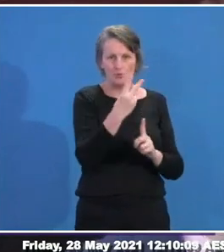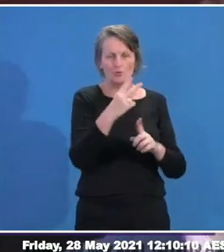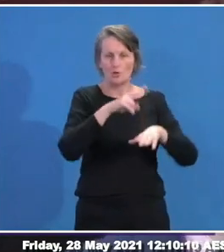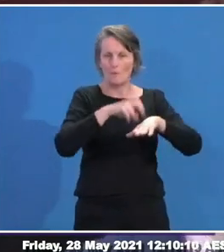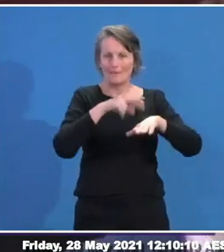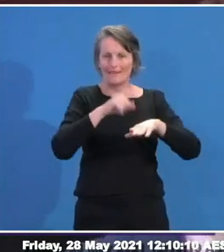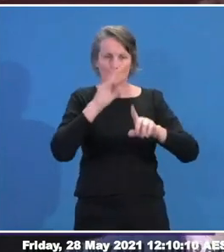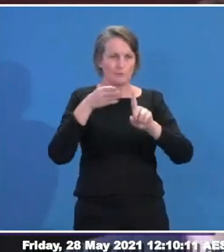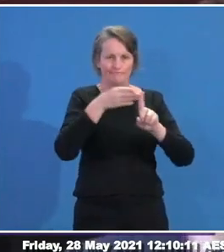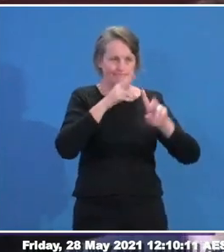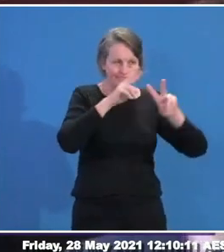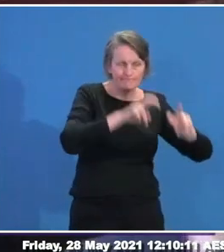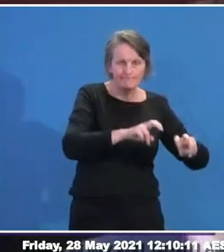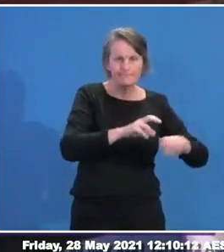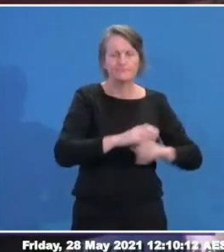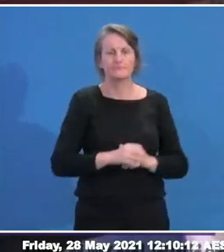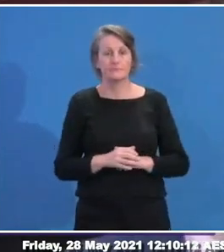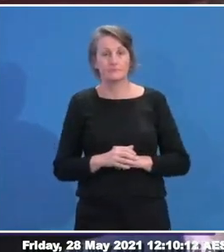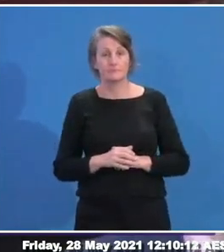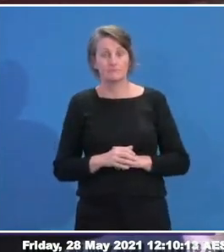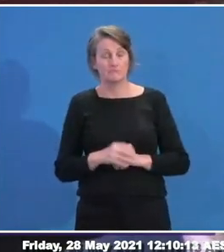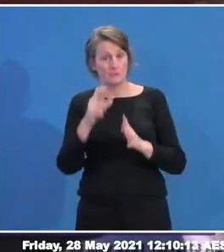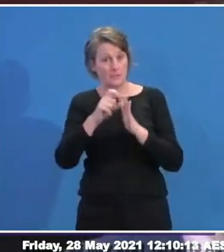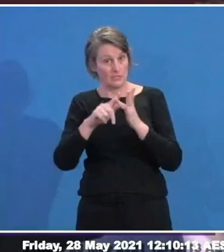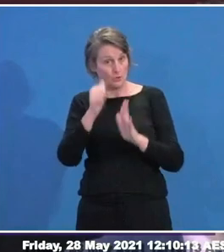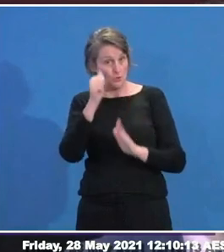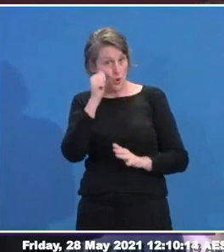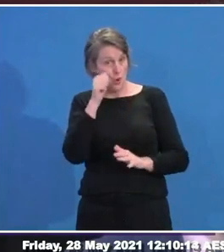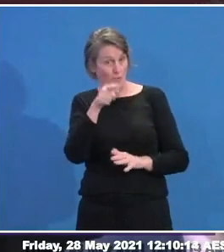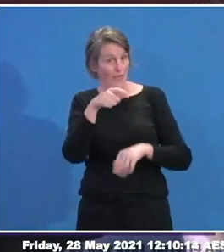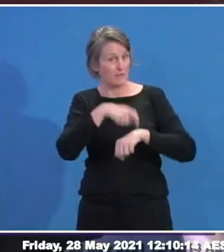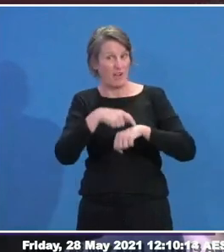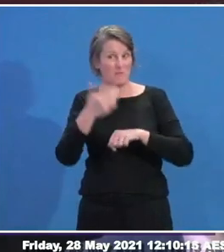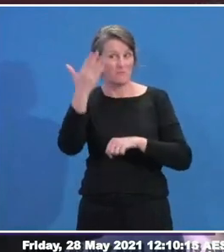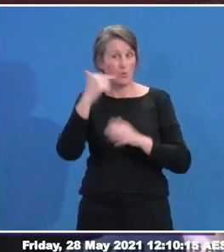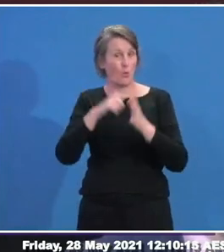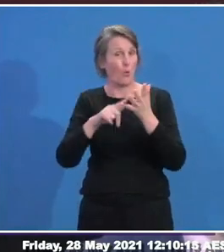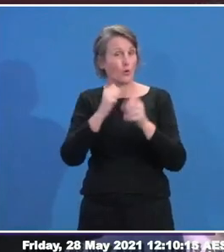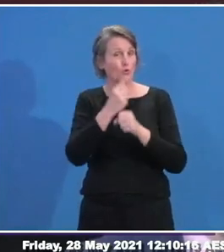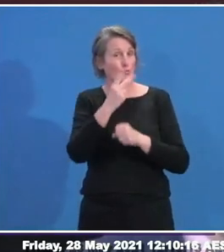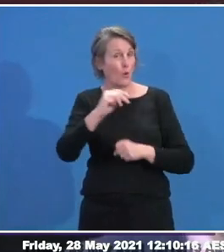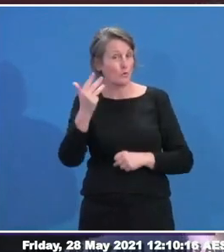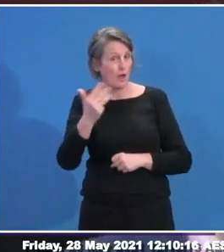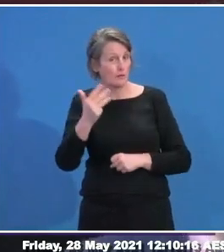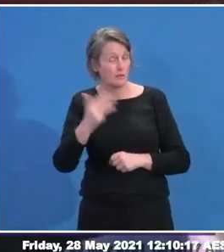Do you see that? MS CUDDIHY: Yes, I do. Were you aware in the time in early August 2019 that the